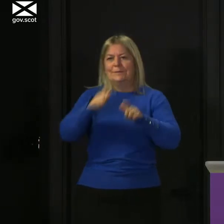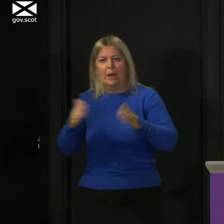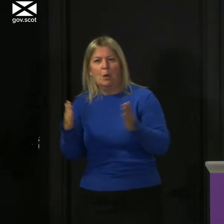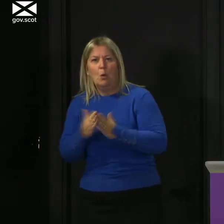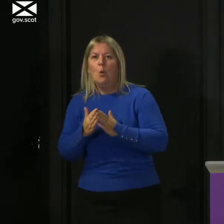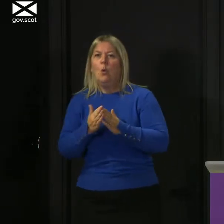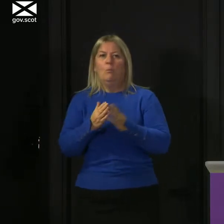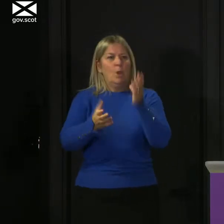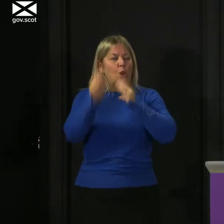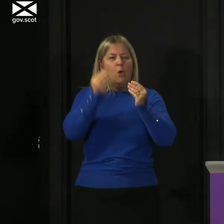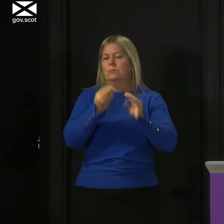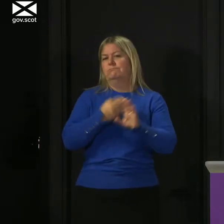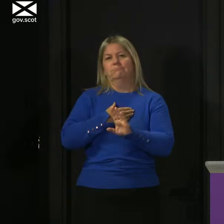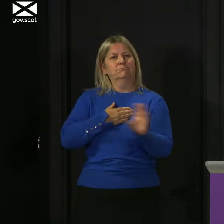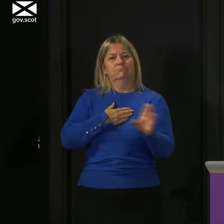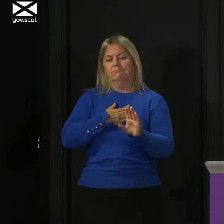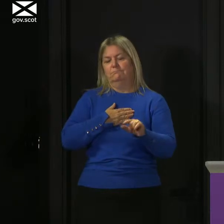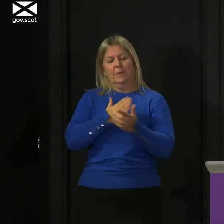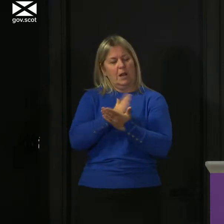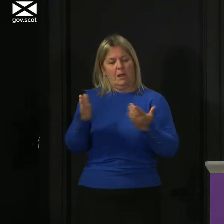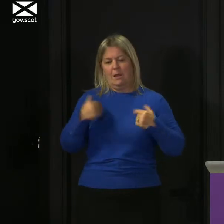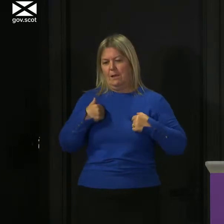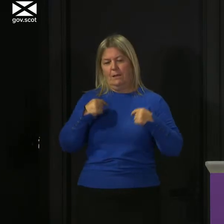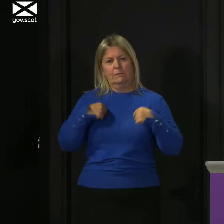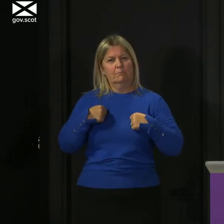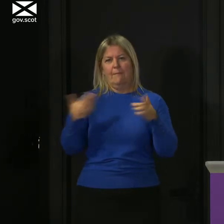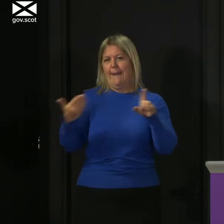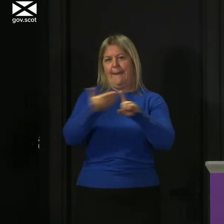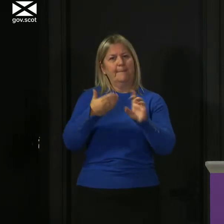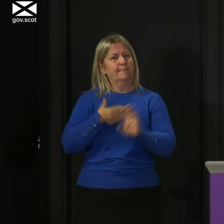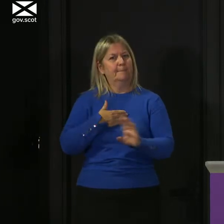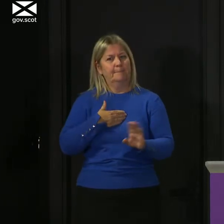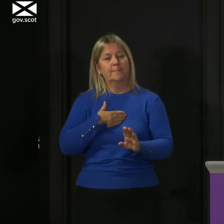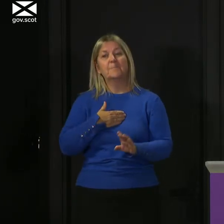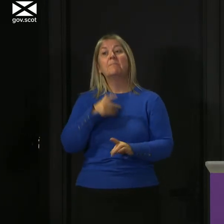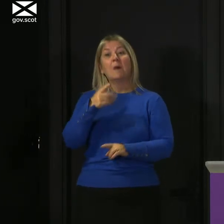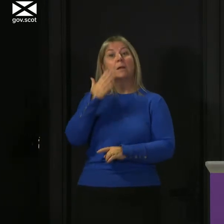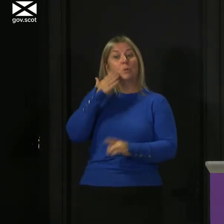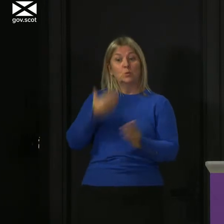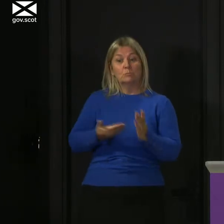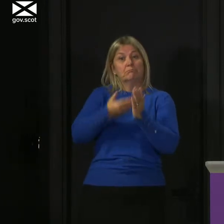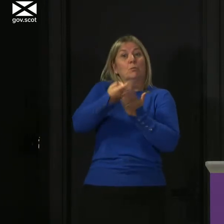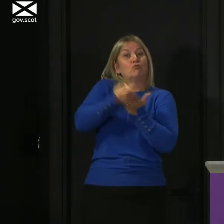second point is when you are considering measures, you have to, I'm afraid, it's just a feature of